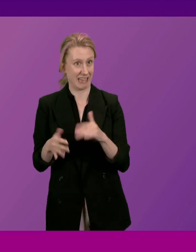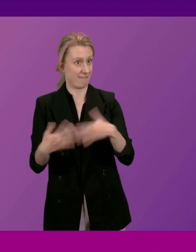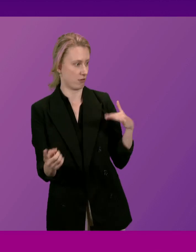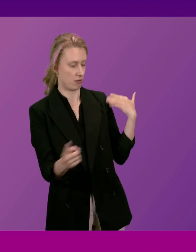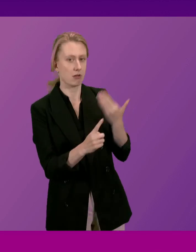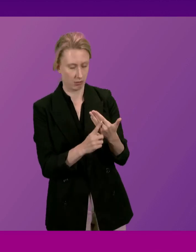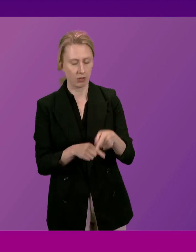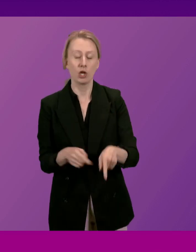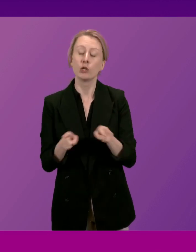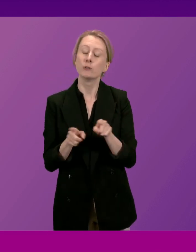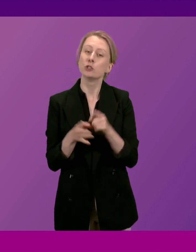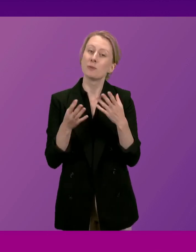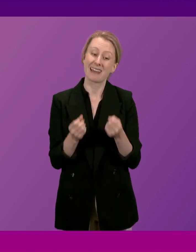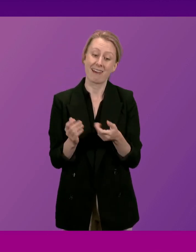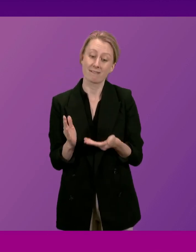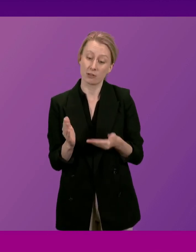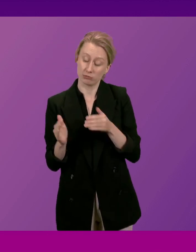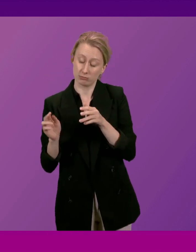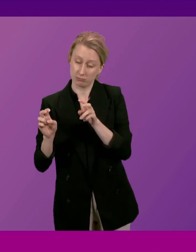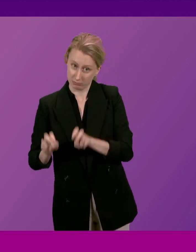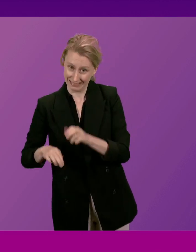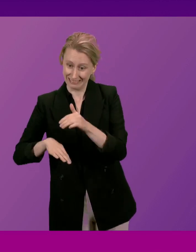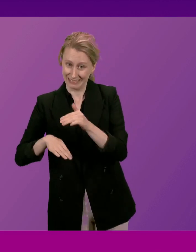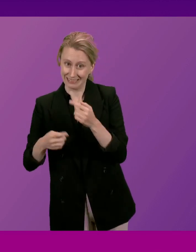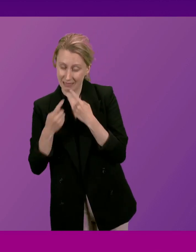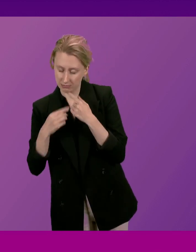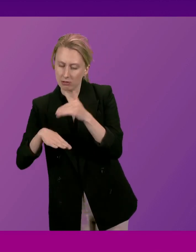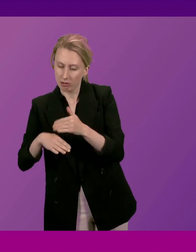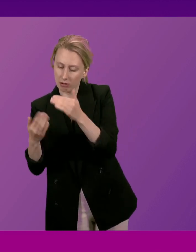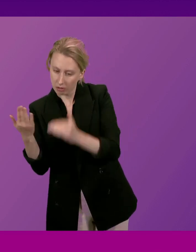In addition to that recorded crime data, we also have the latest Scottish crime and justice survey,